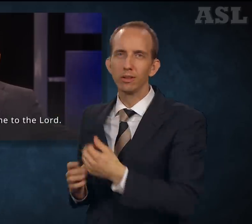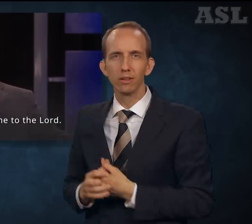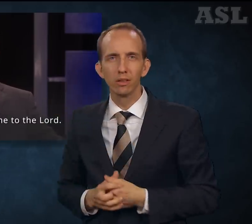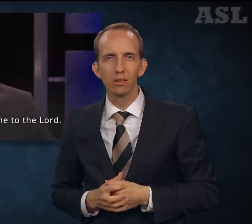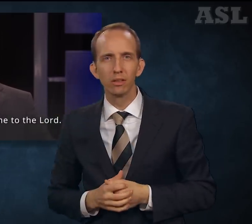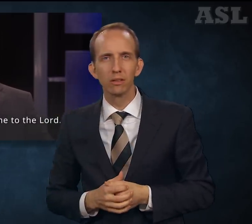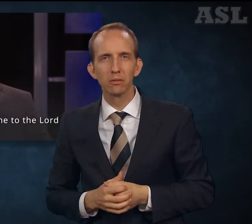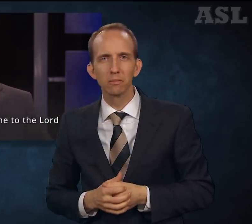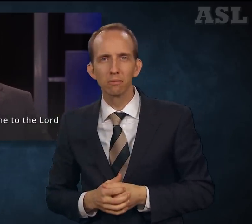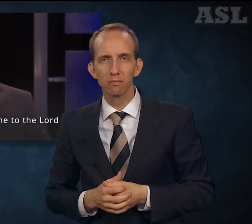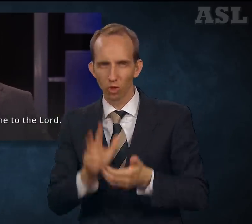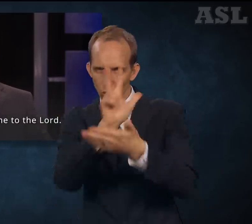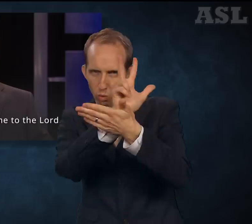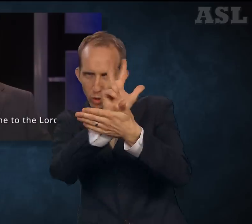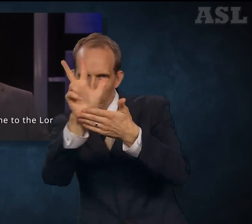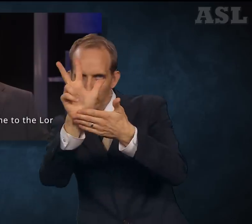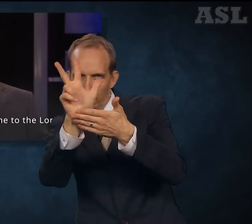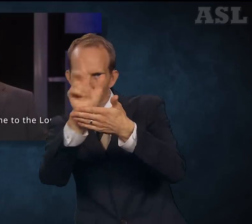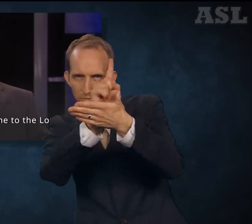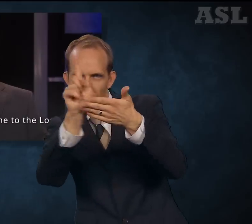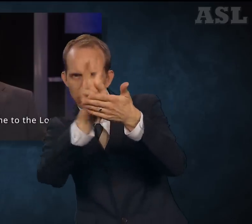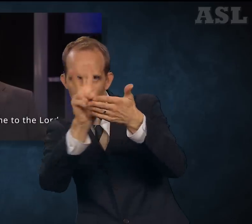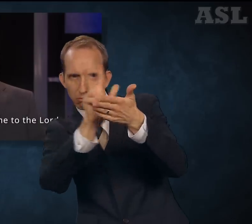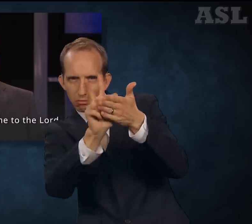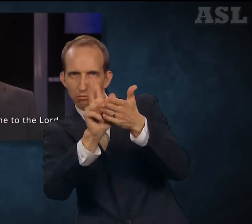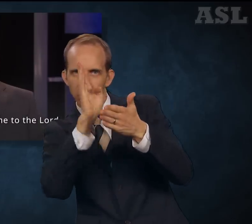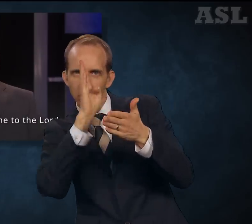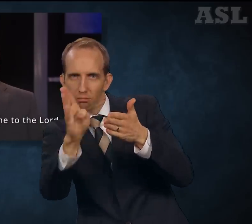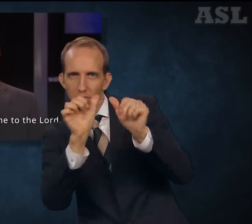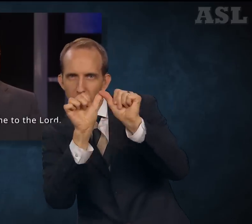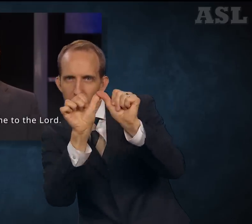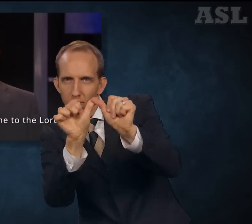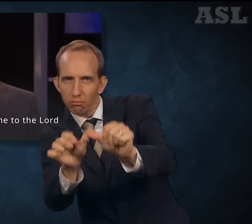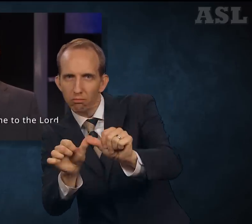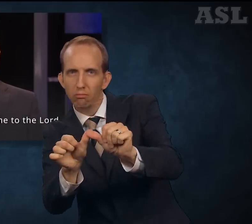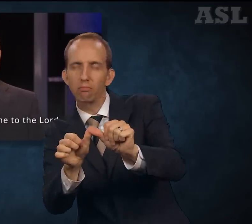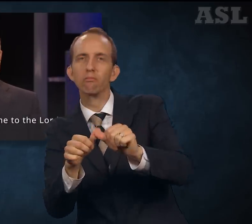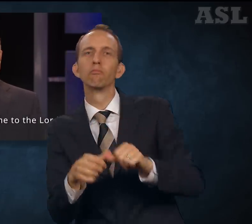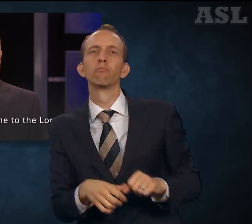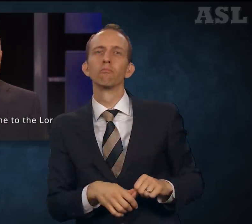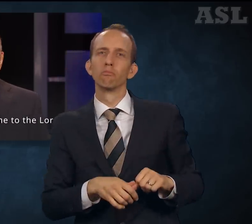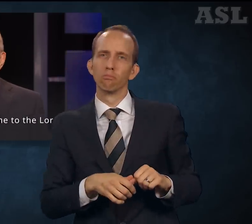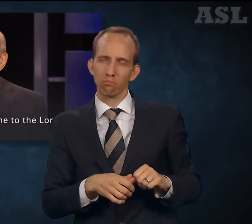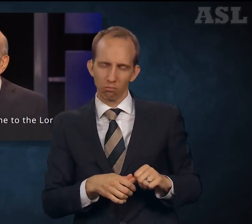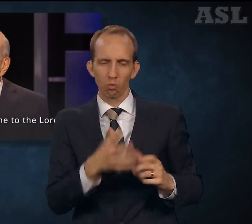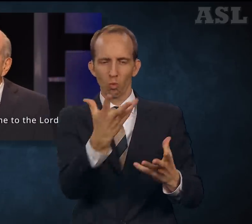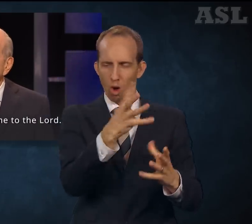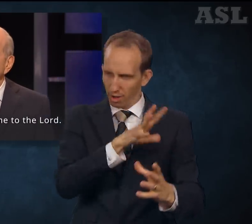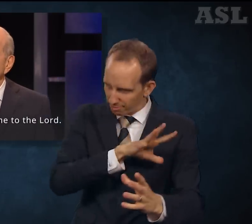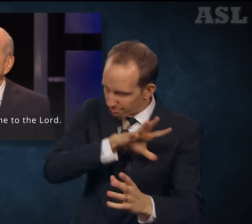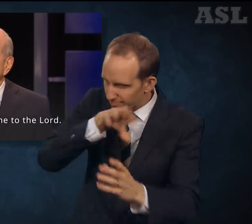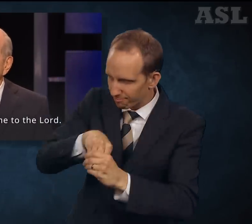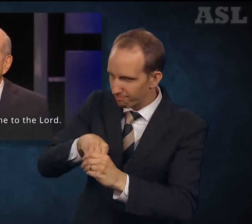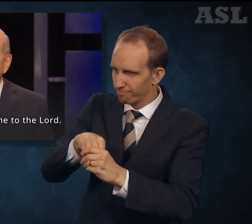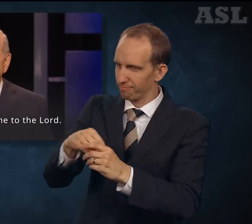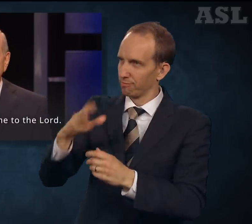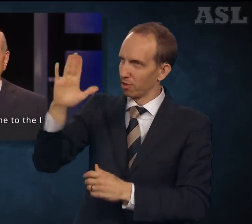TIME TO THE LORD, FOR THREE WEEKS IN A ROW, TO LET HIM